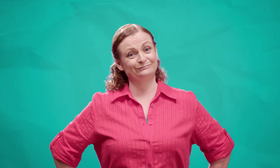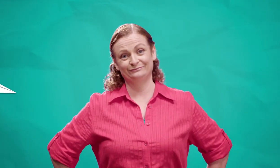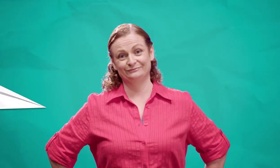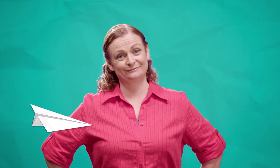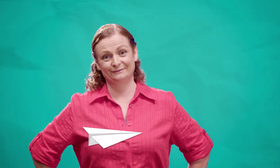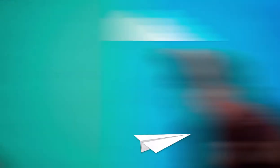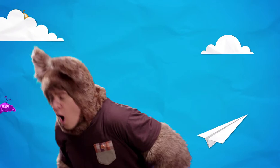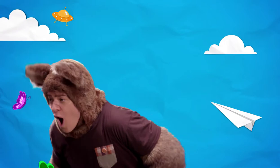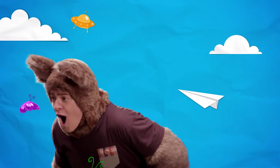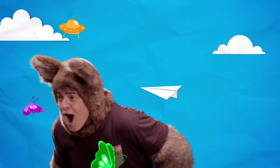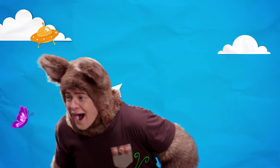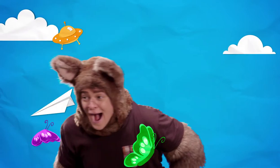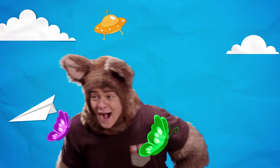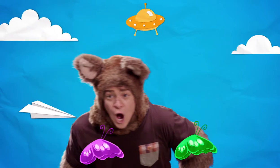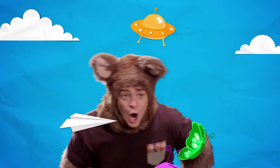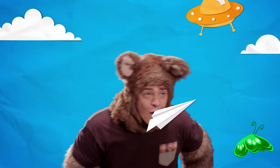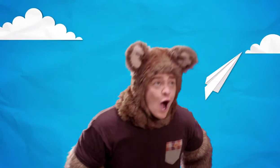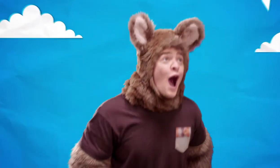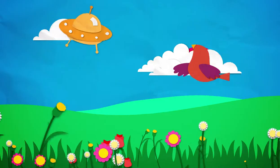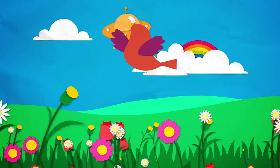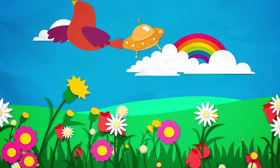Hmm! Wow!